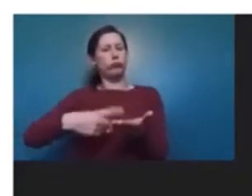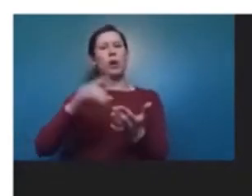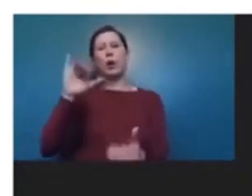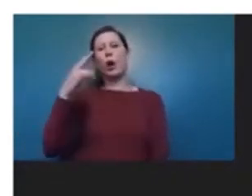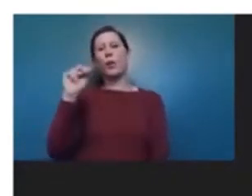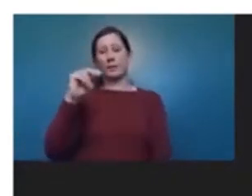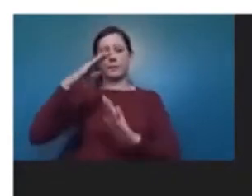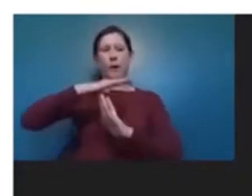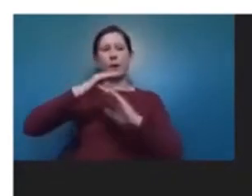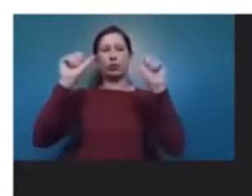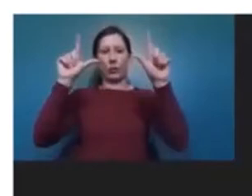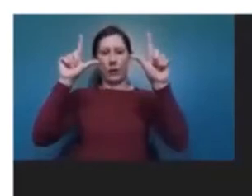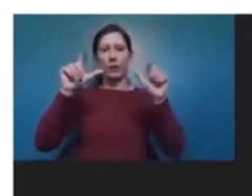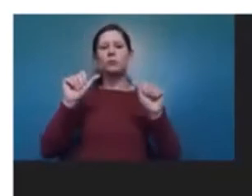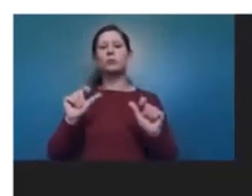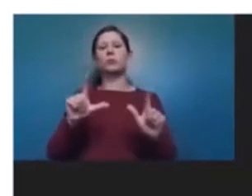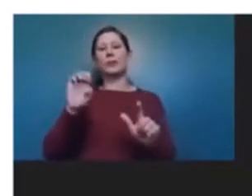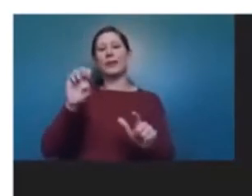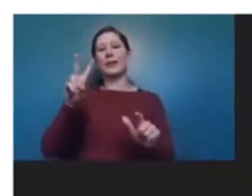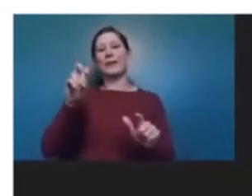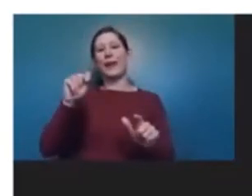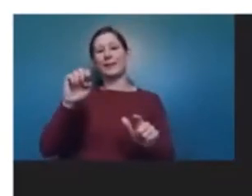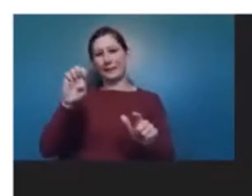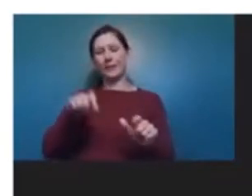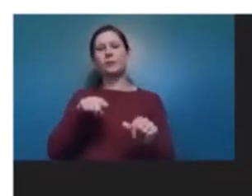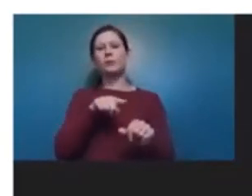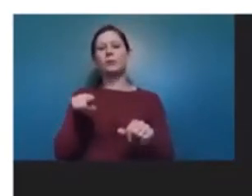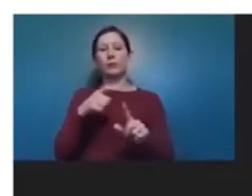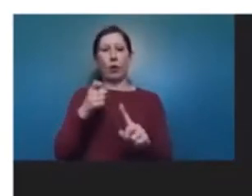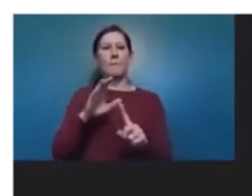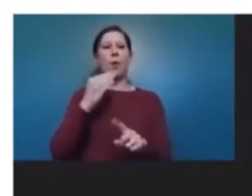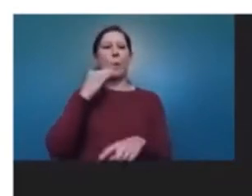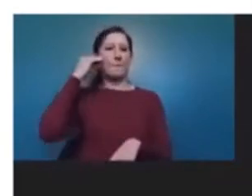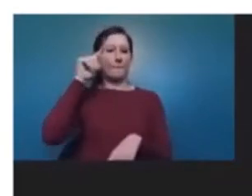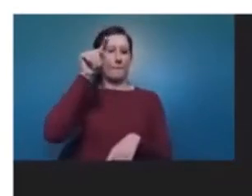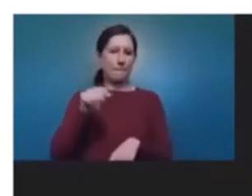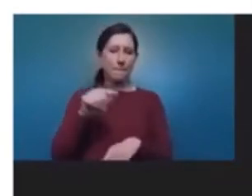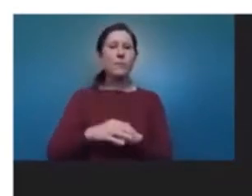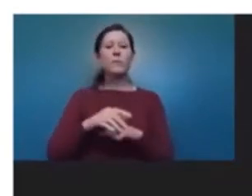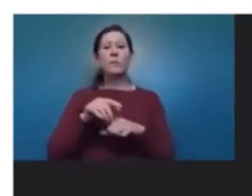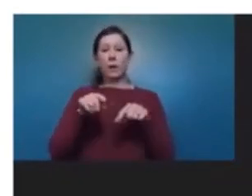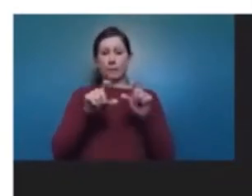the top screen from his home and Yvette is in the bottom screen from her home. In the bottom left corner you can see some comments from